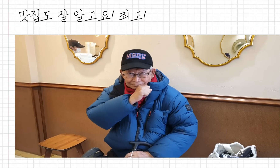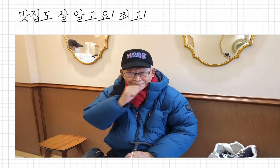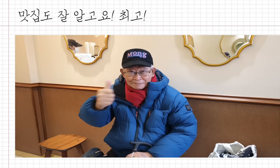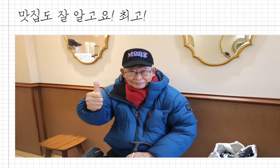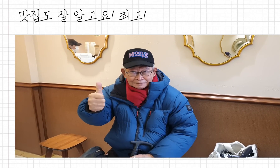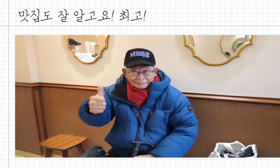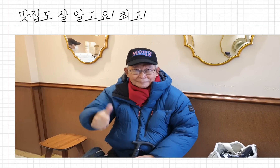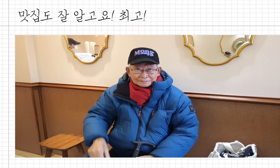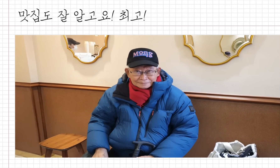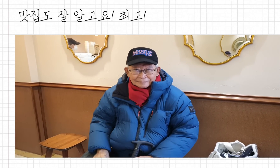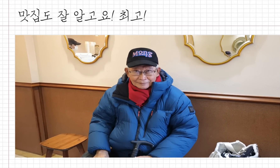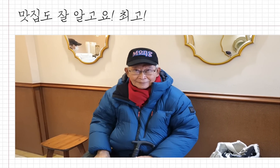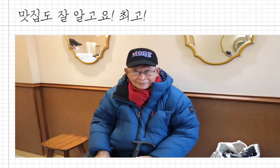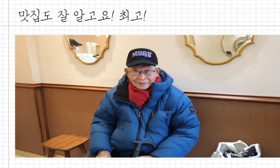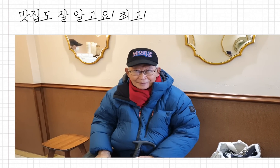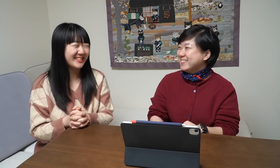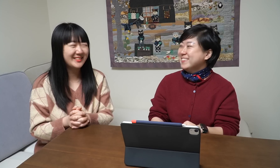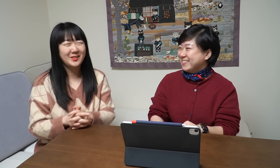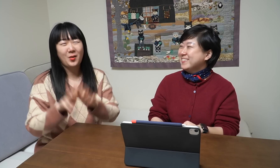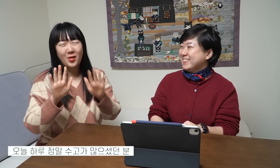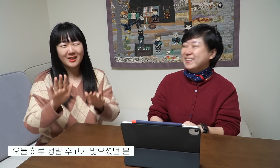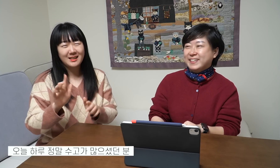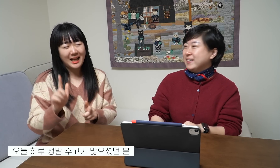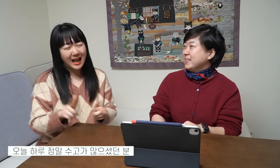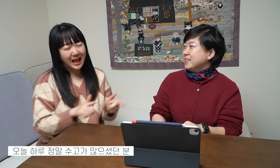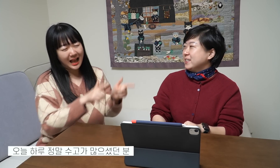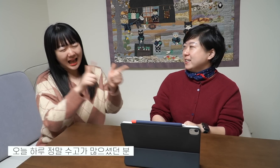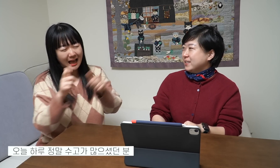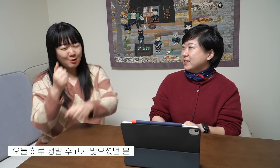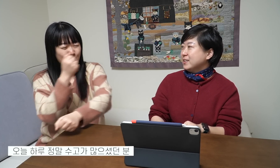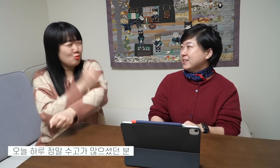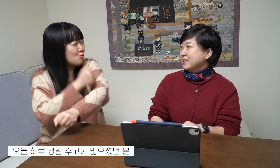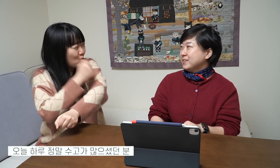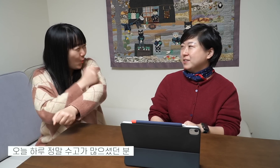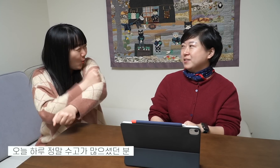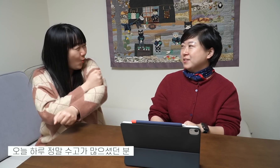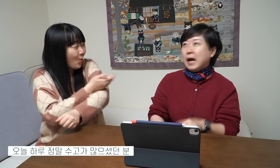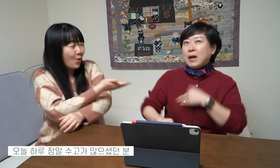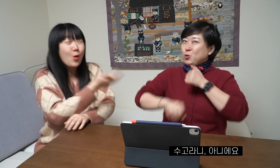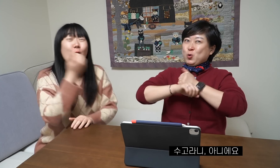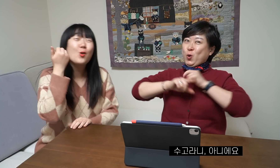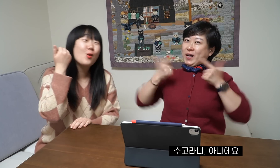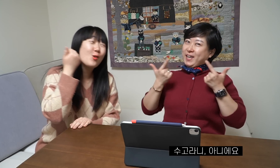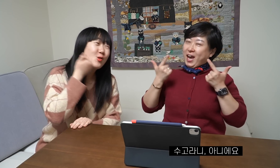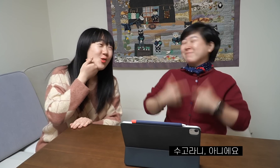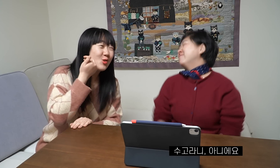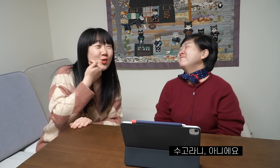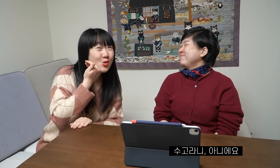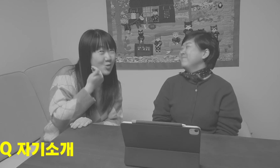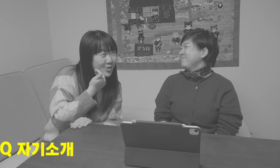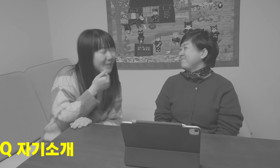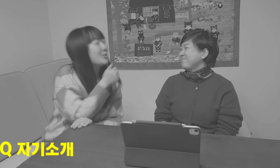She knows restaurants well. Best! Someone who worked really hard today Sorry, no.